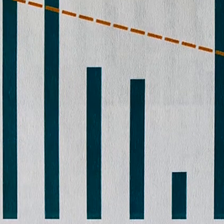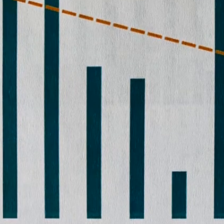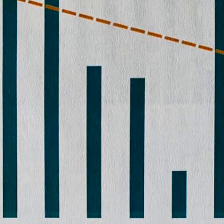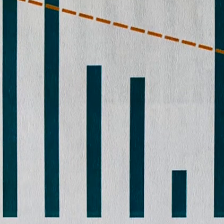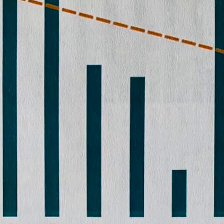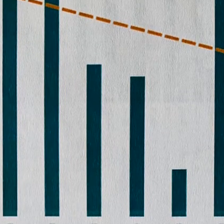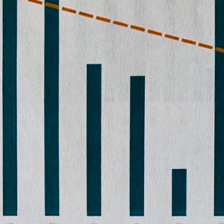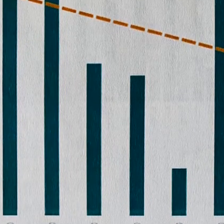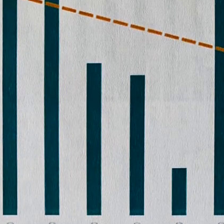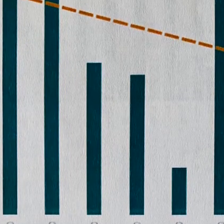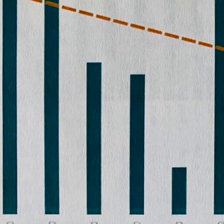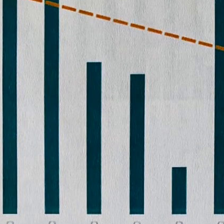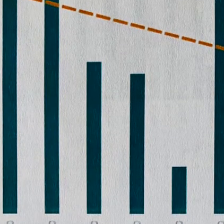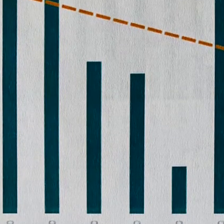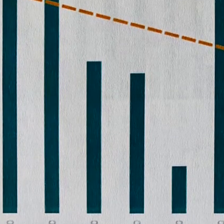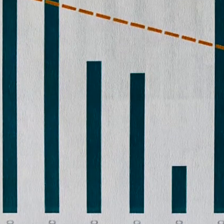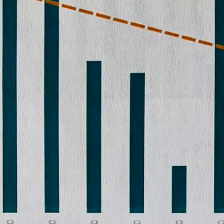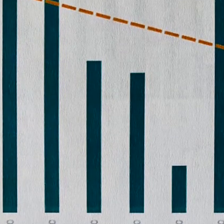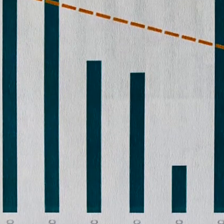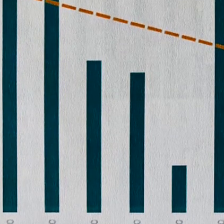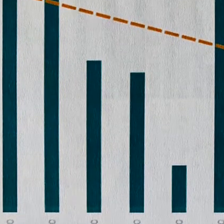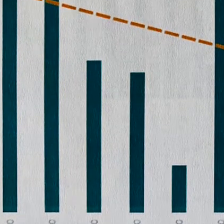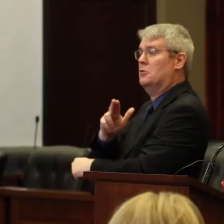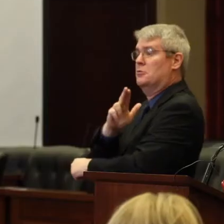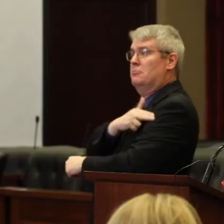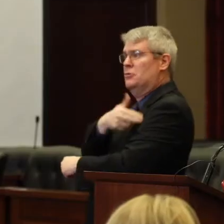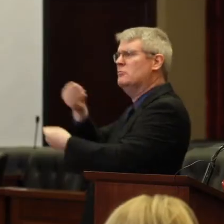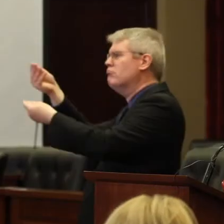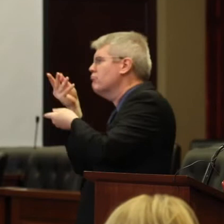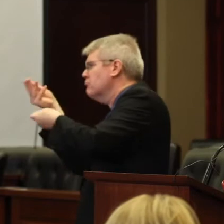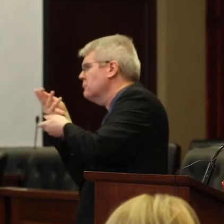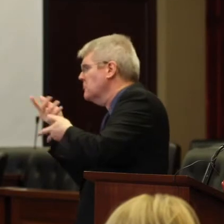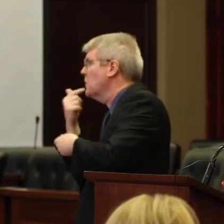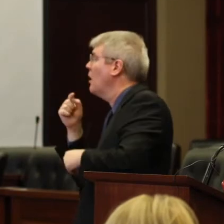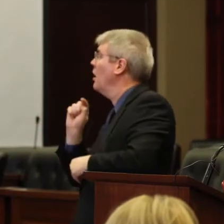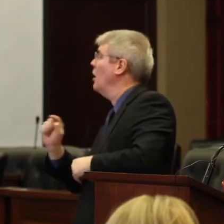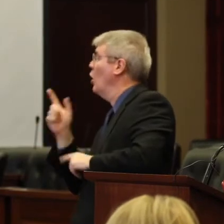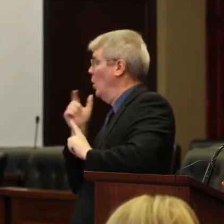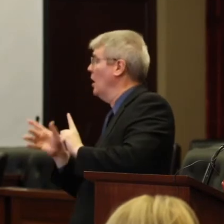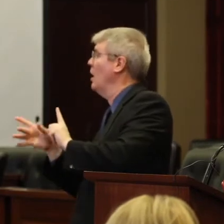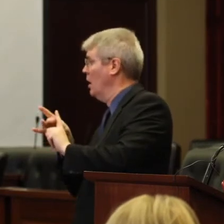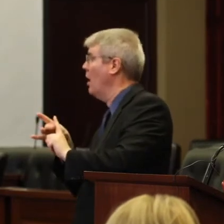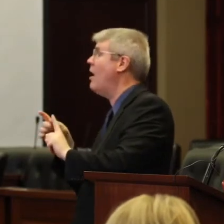employees as well who are diagnosed. And this is mostly community acquisition, these are generally younger adults who have been out in the community,